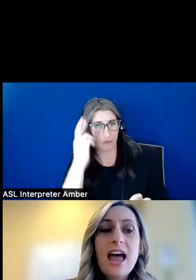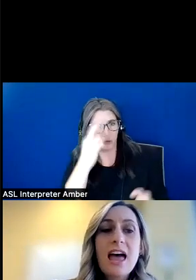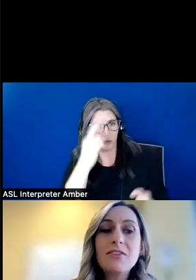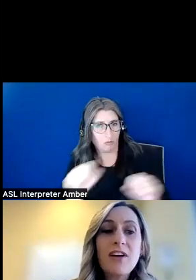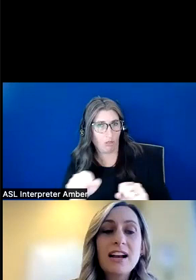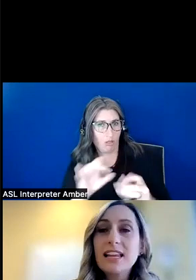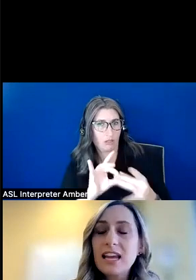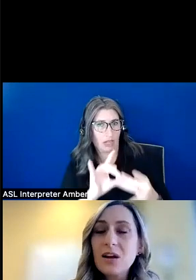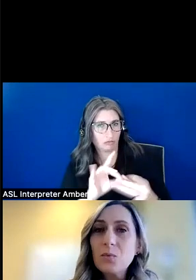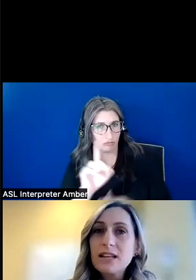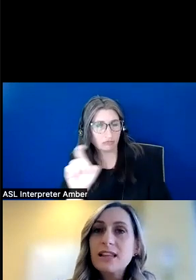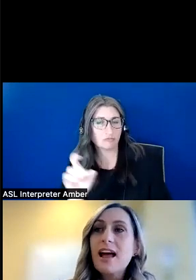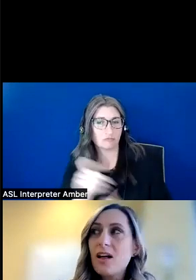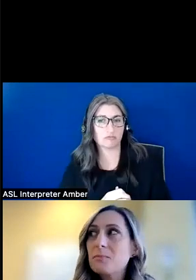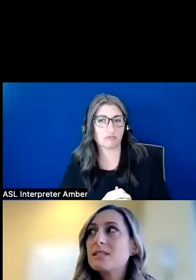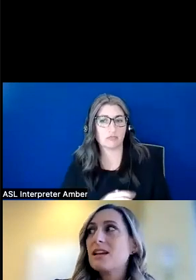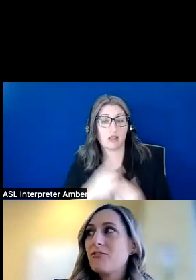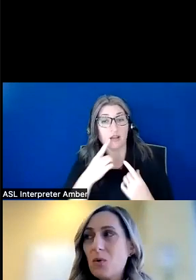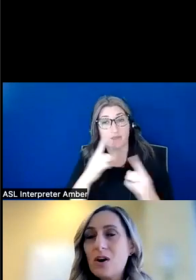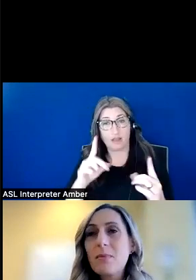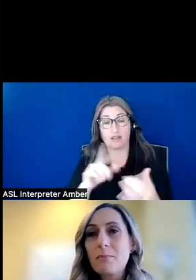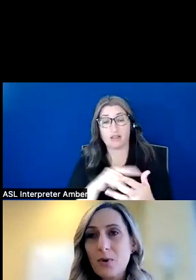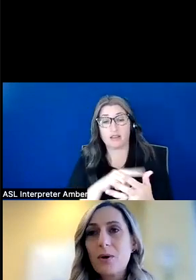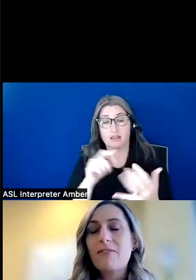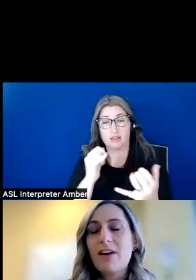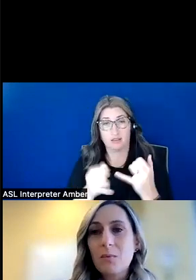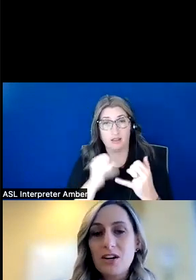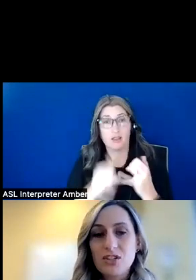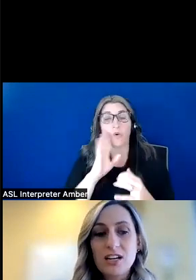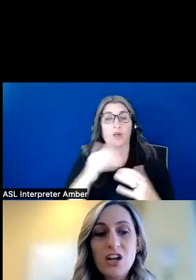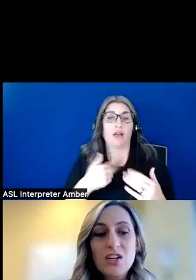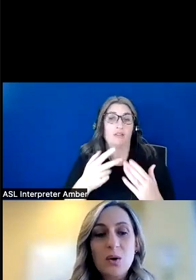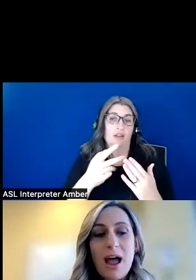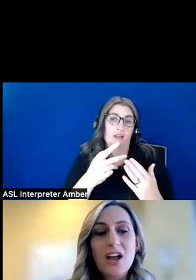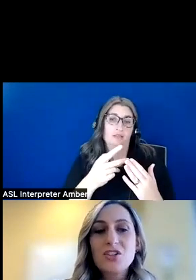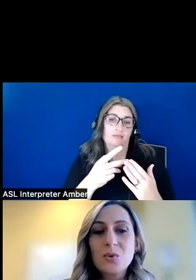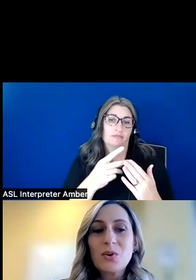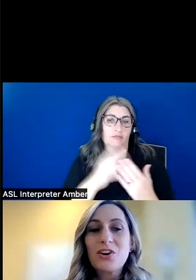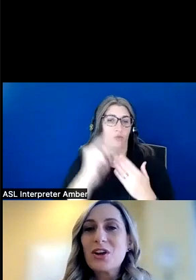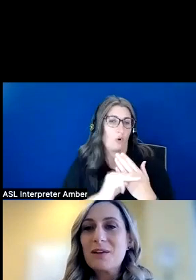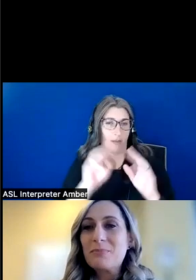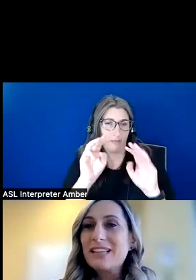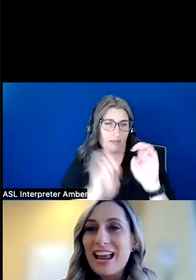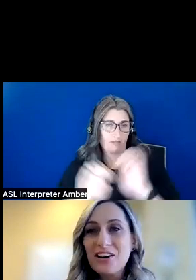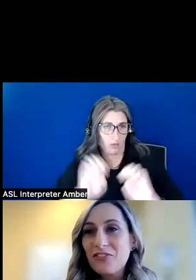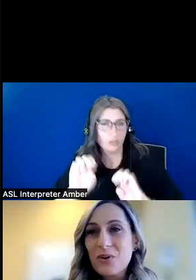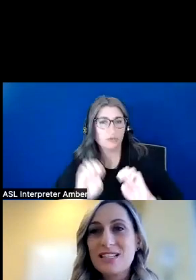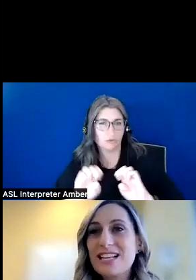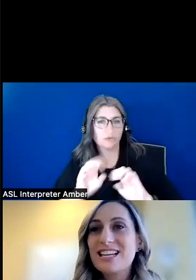Then, finally, it really helps inform a program evaluation, so as you're planning for assessing